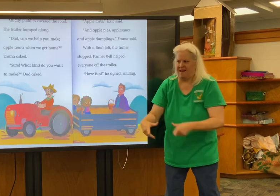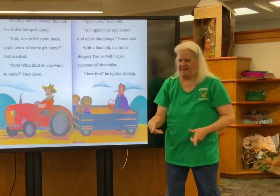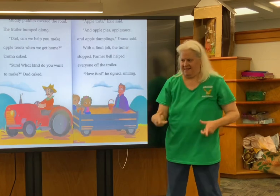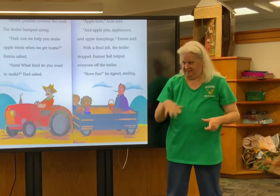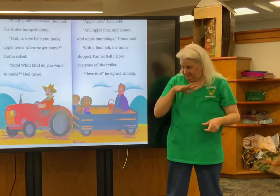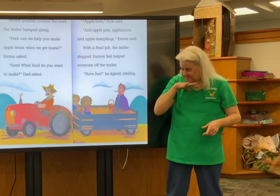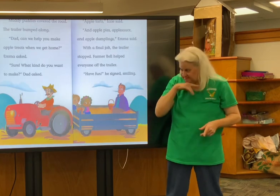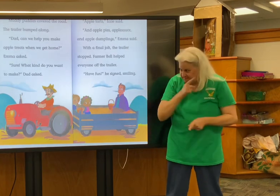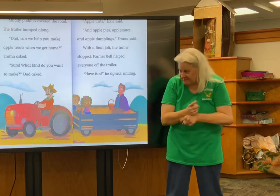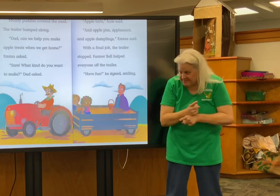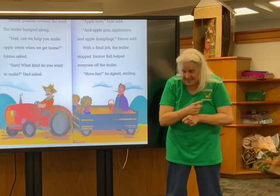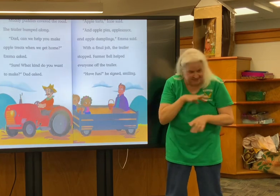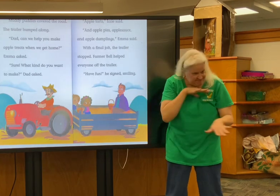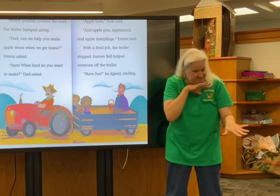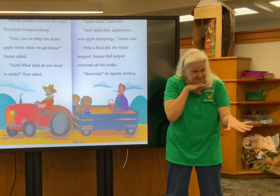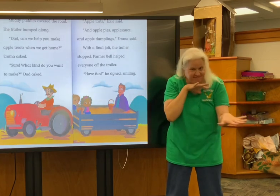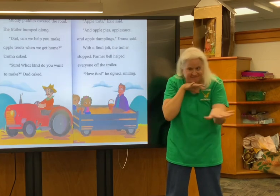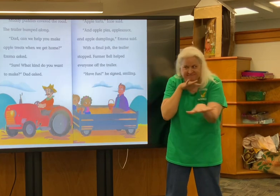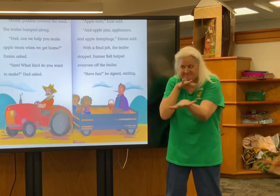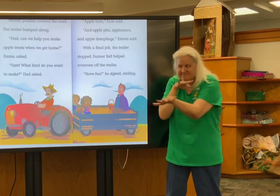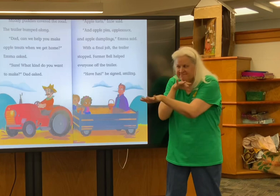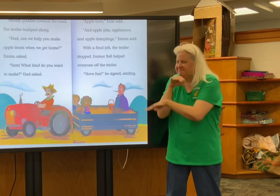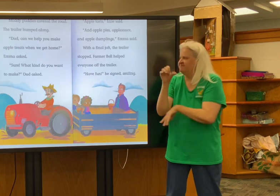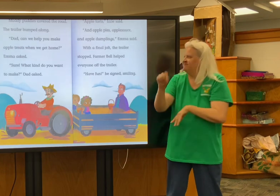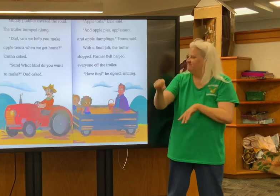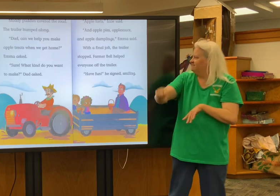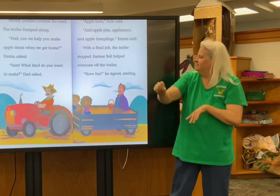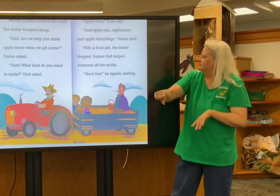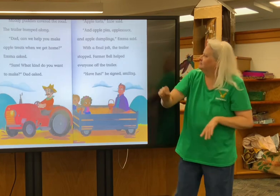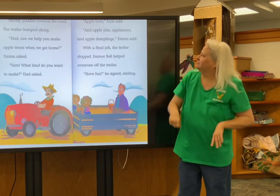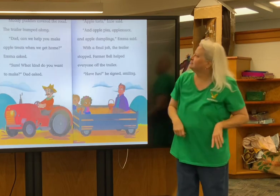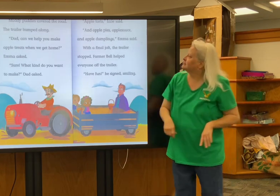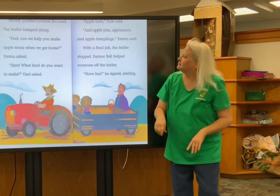Those are puddles, they are dirty right? Yeah.